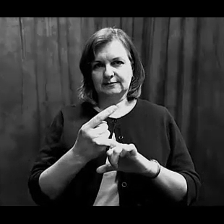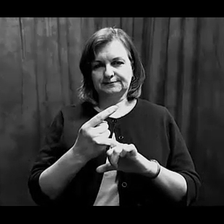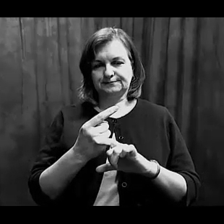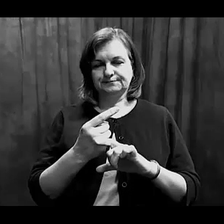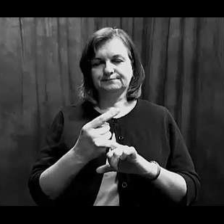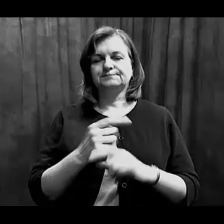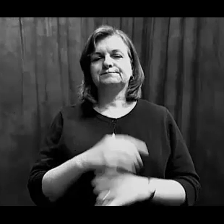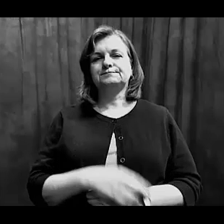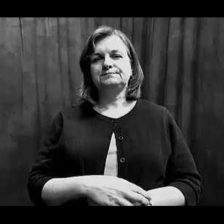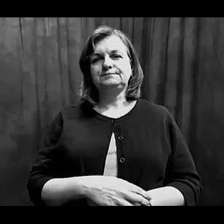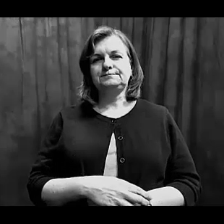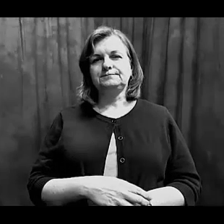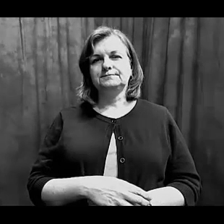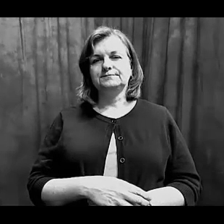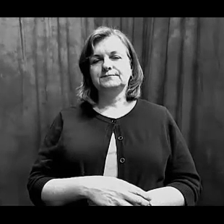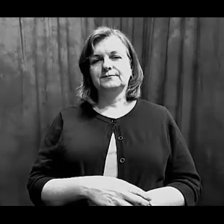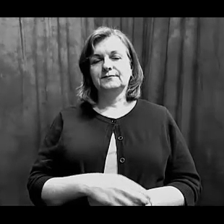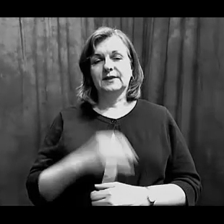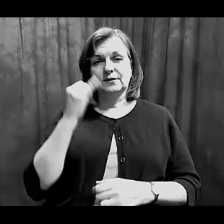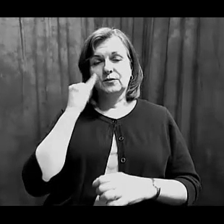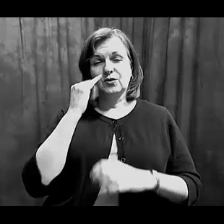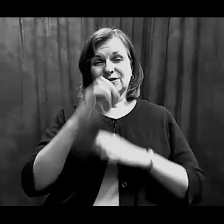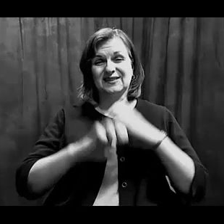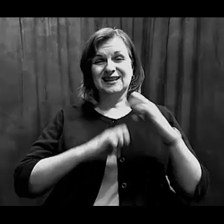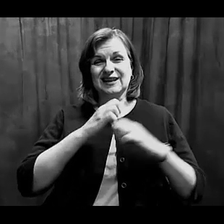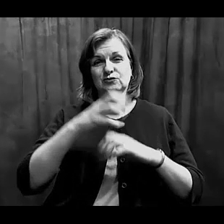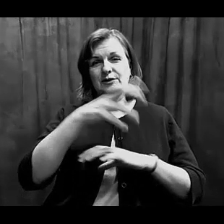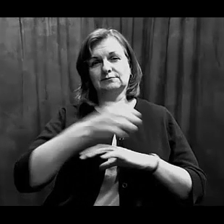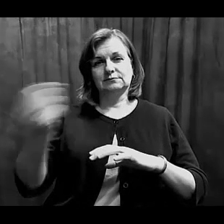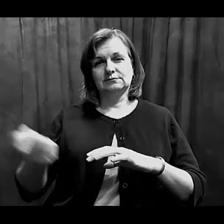0 neutrons 1 electron right?